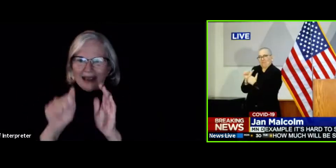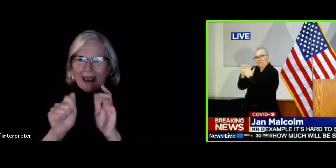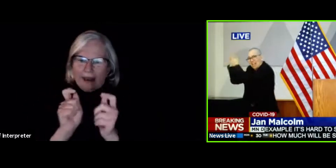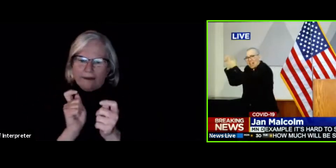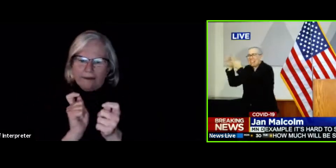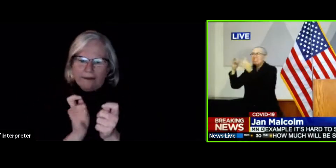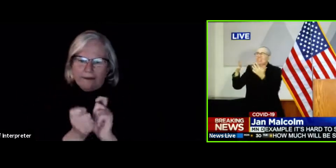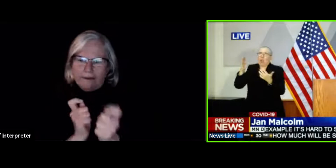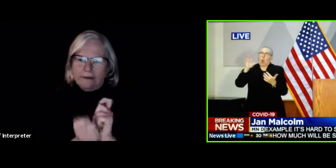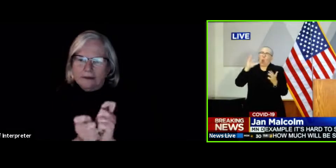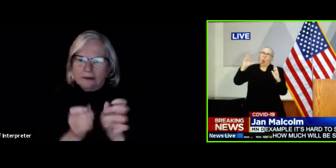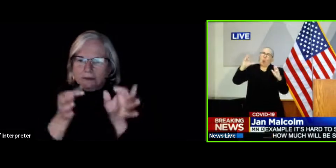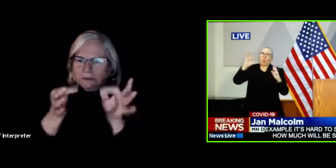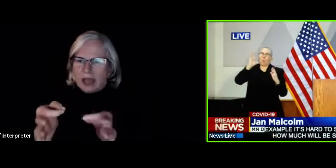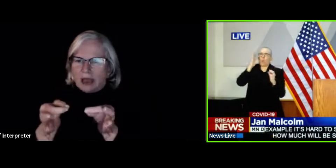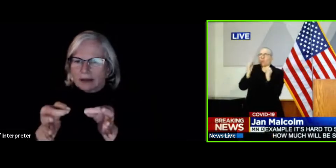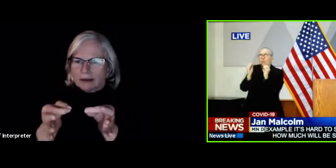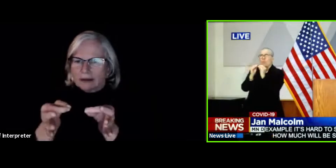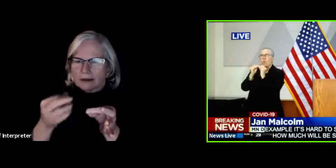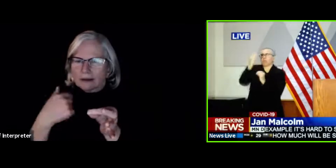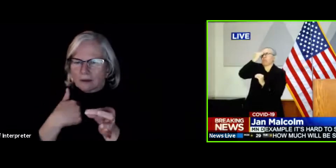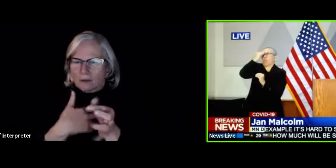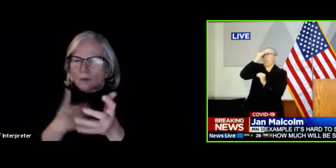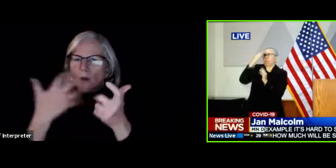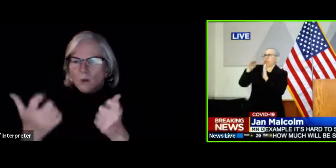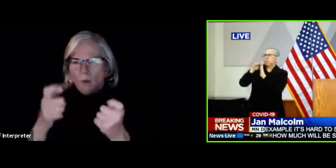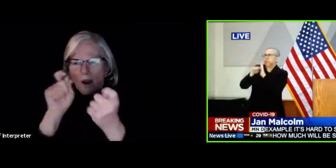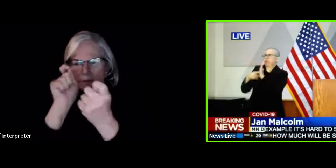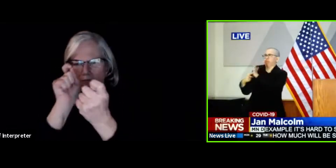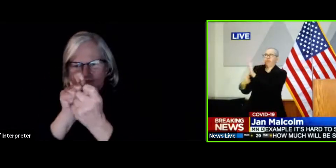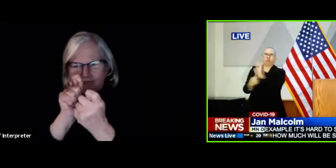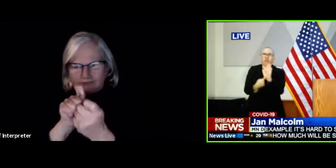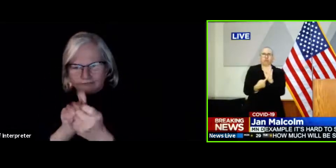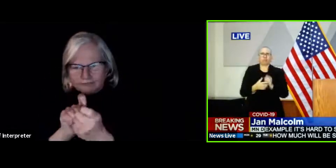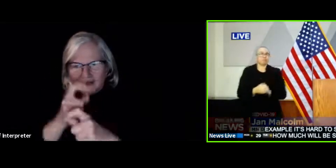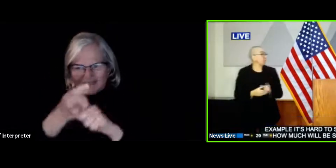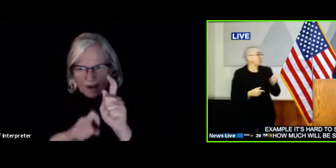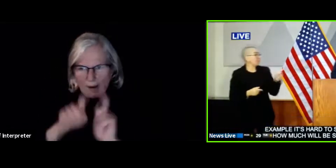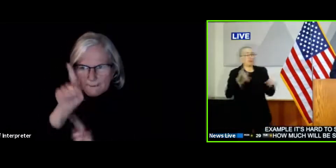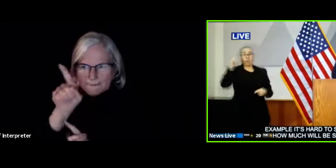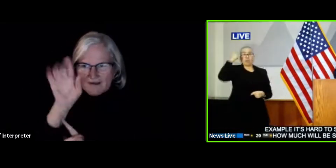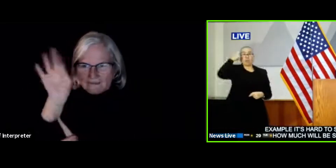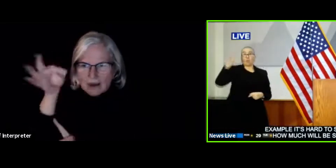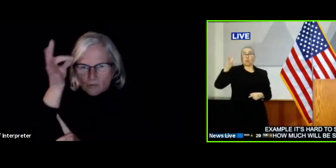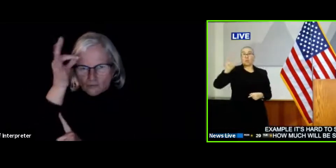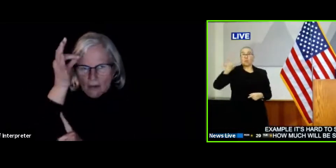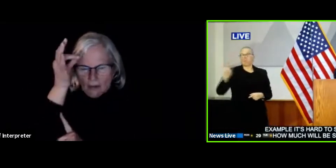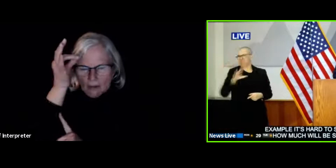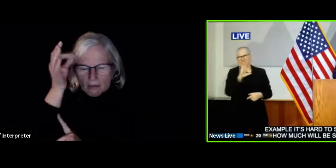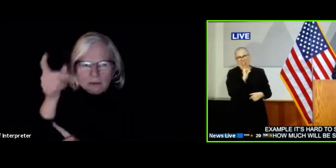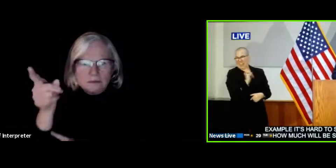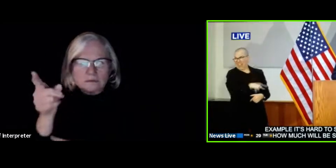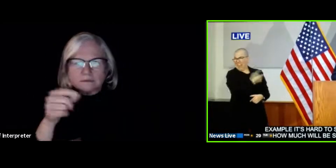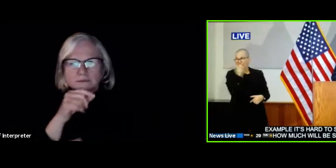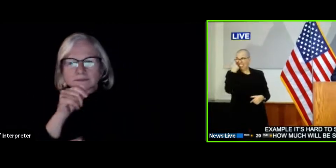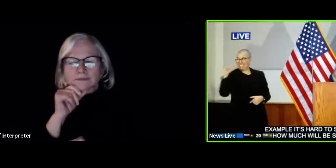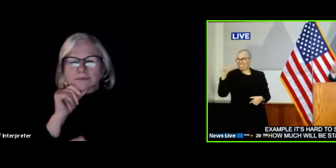HONEST. ≫ I'LL SECONDS THAT, THAT I THINK A FEDS PLAN IS SPECIFICALLY THE BETTER WAY TO GO.